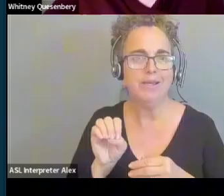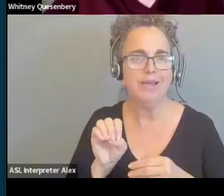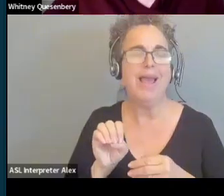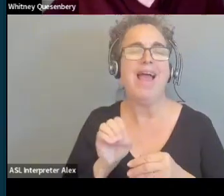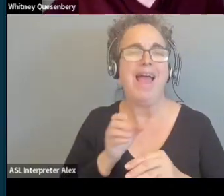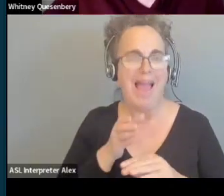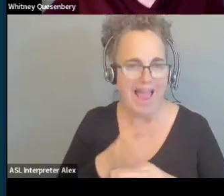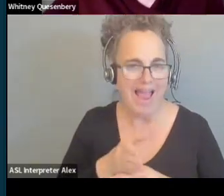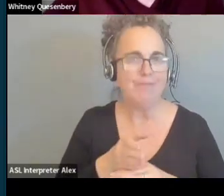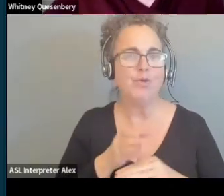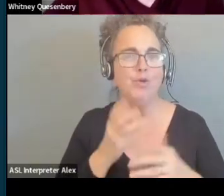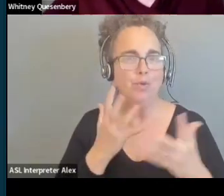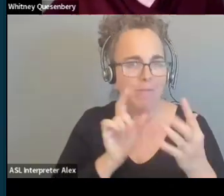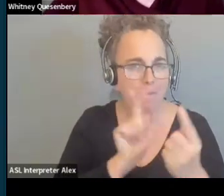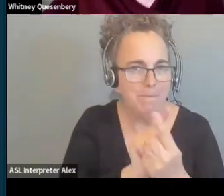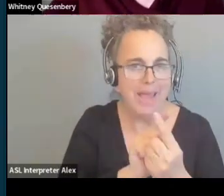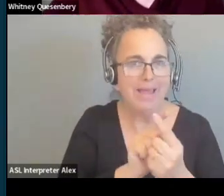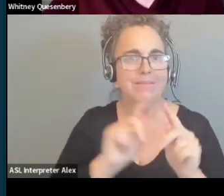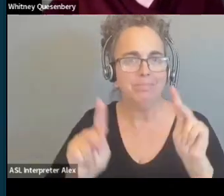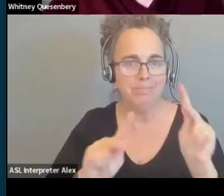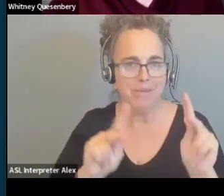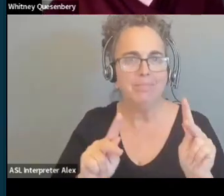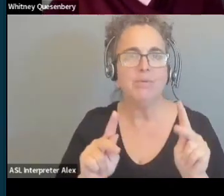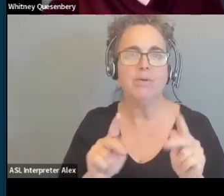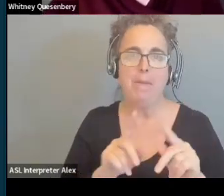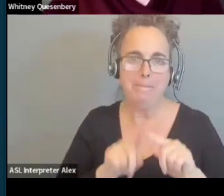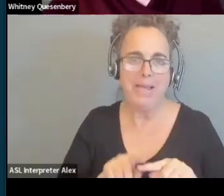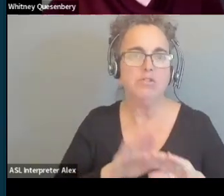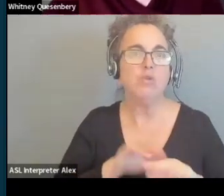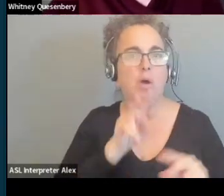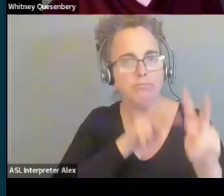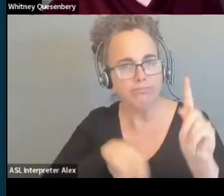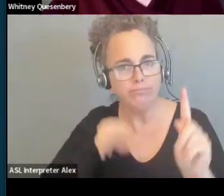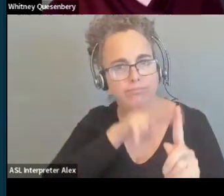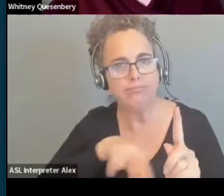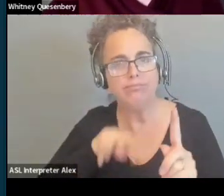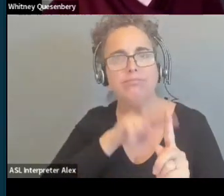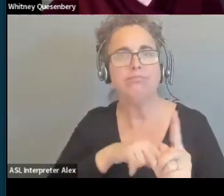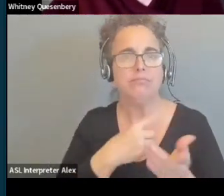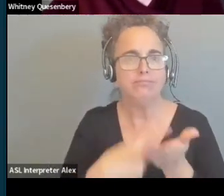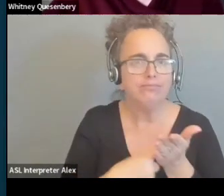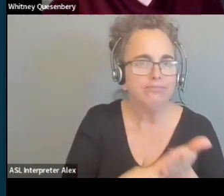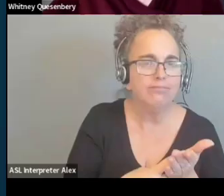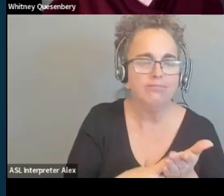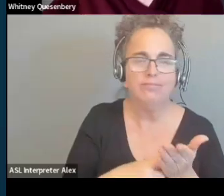So I think that invisible disabilities